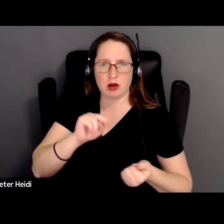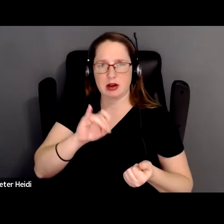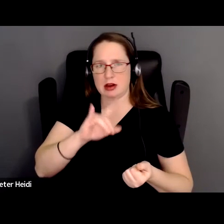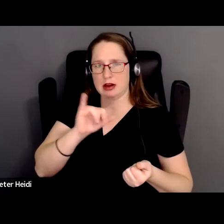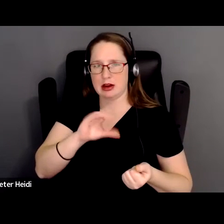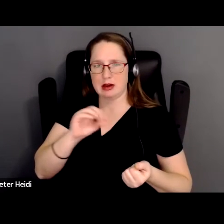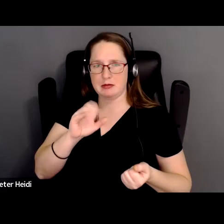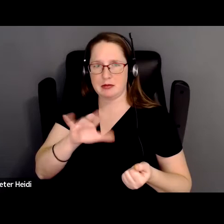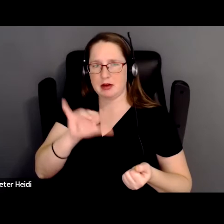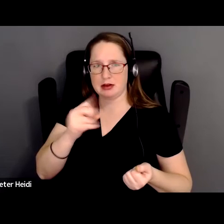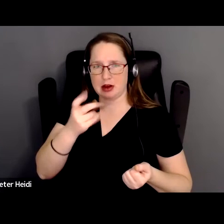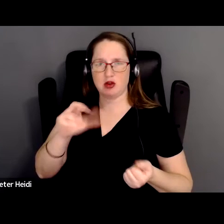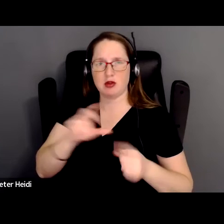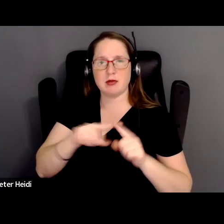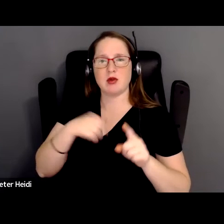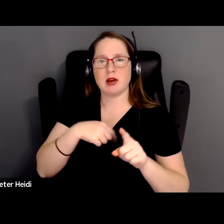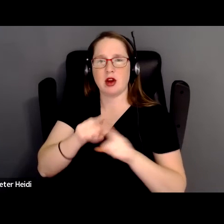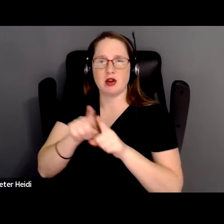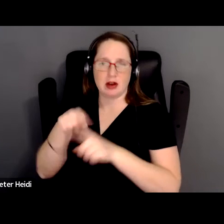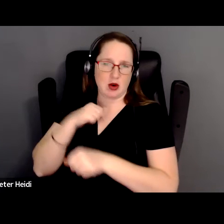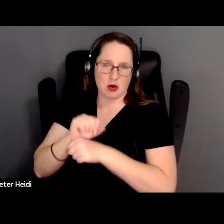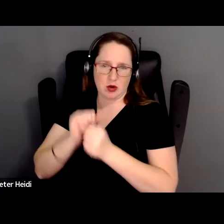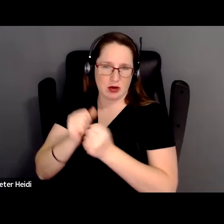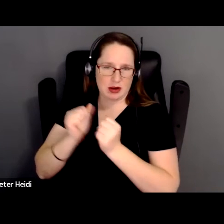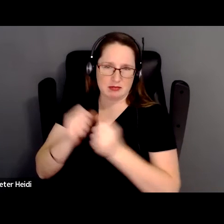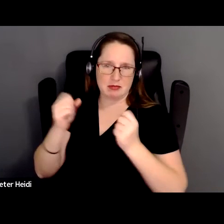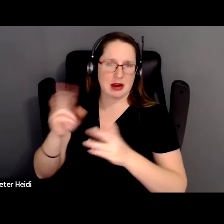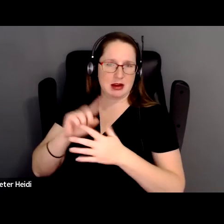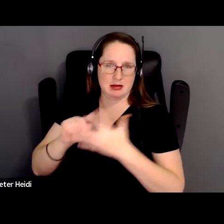but we also have a knockout work with a number of people at the University of Minnesota,